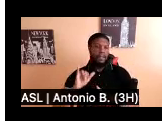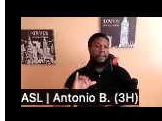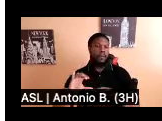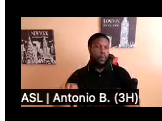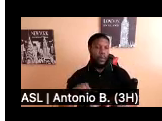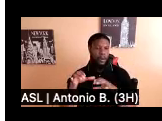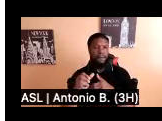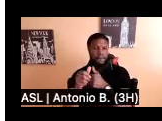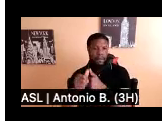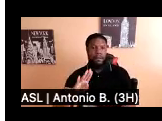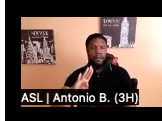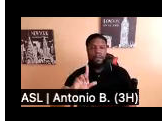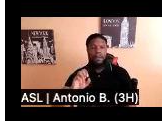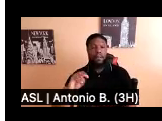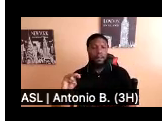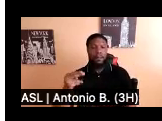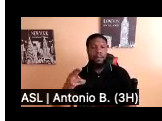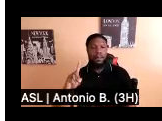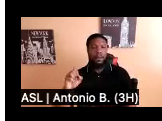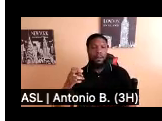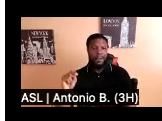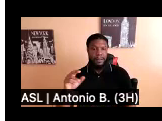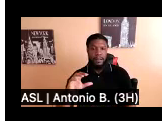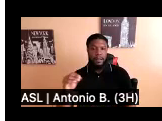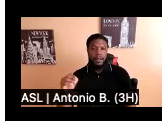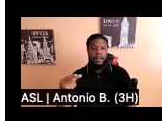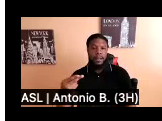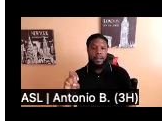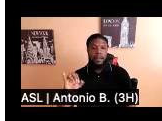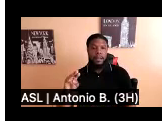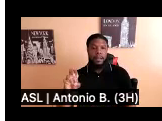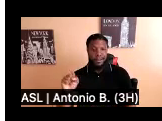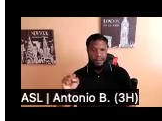and He's Appreciative Advising model where we take a person-first approach to interacting